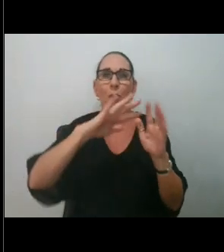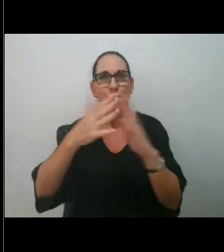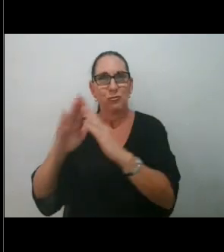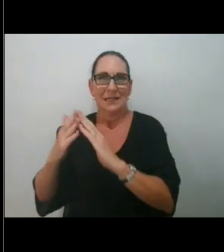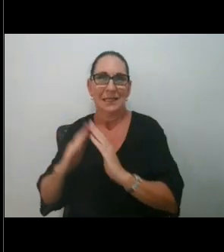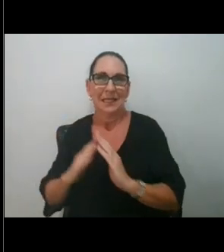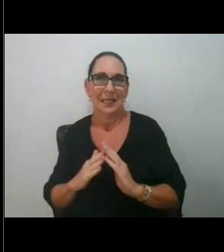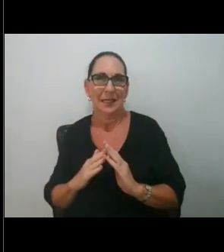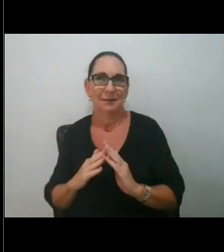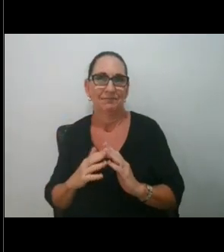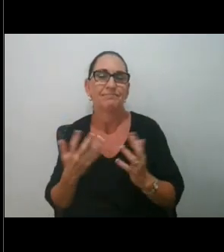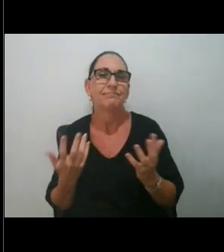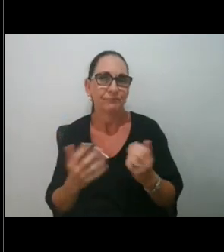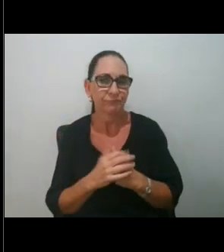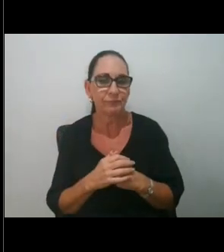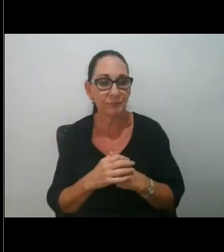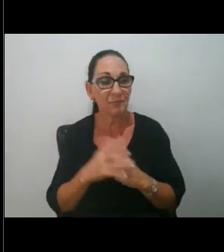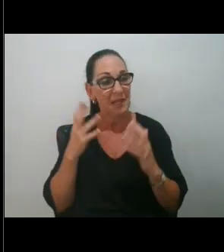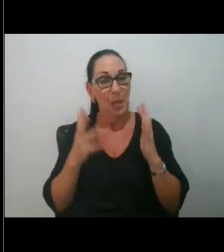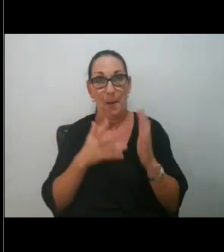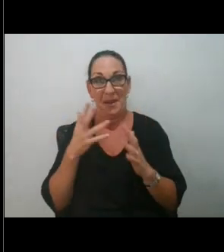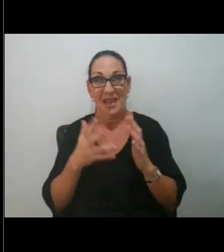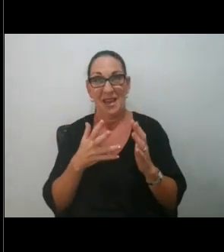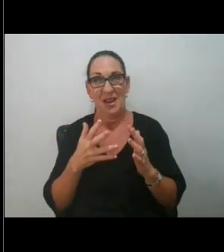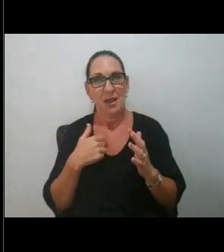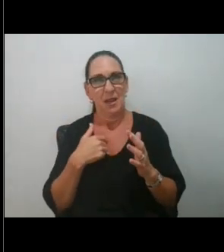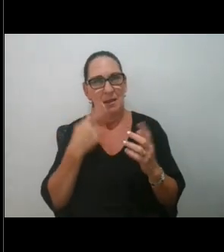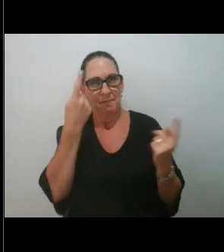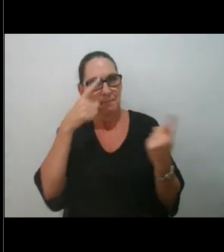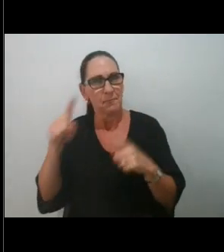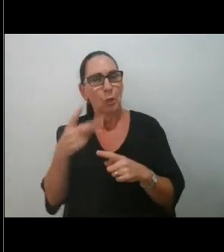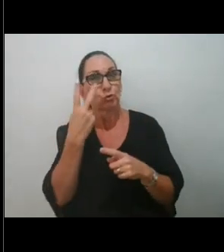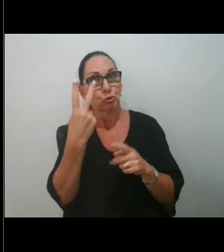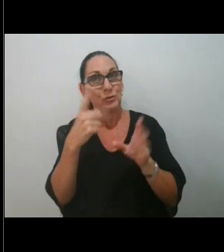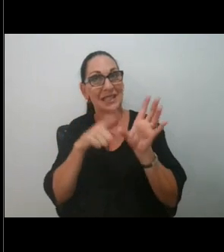looking at that two-year treatment program you know there's a lot of commitments that